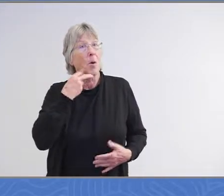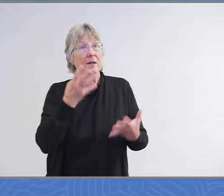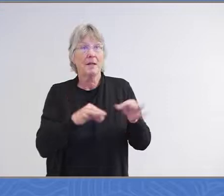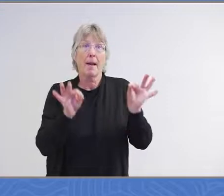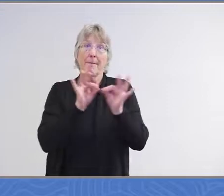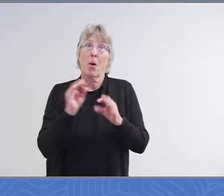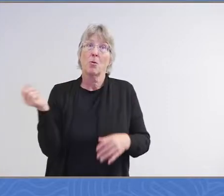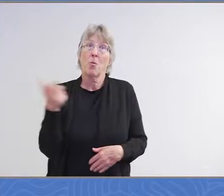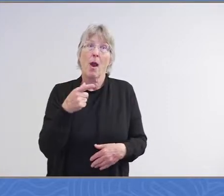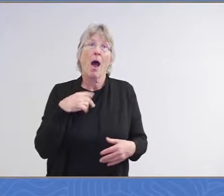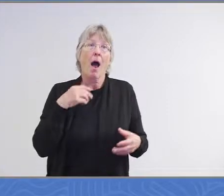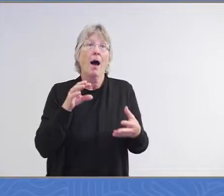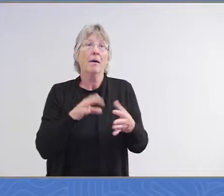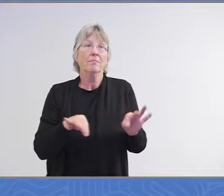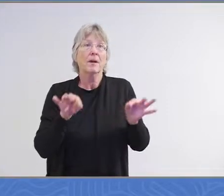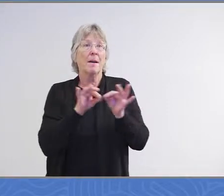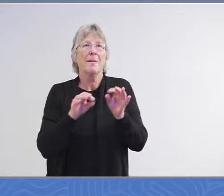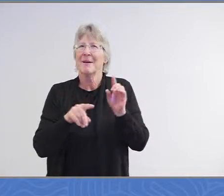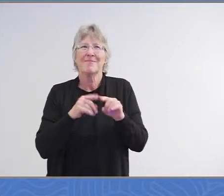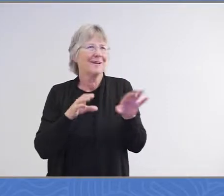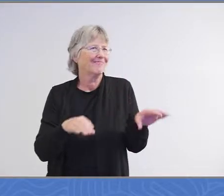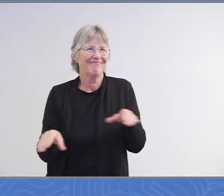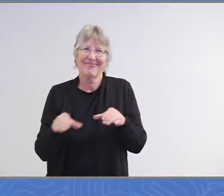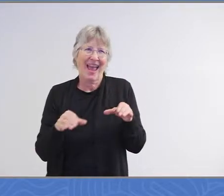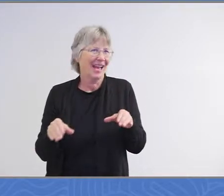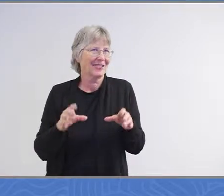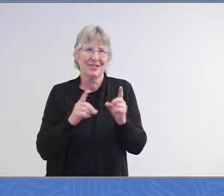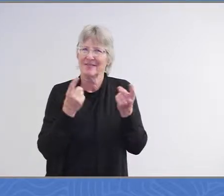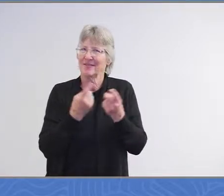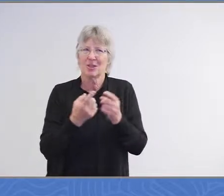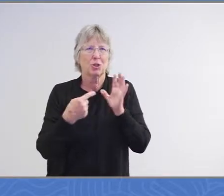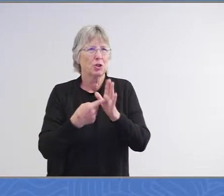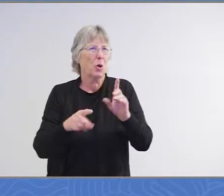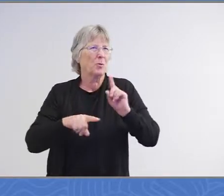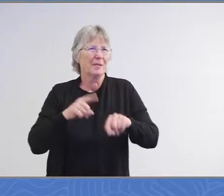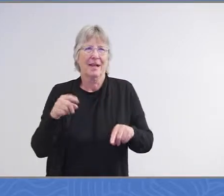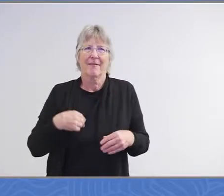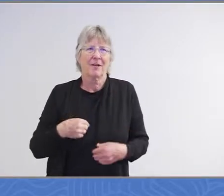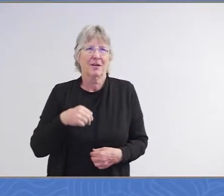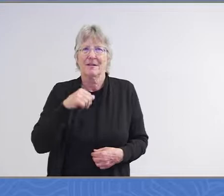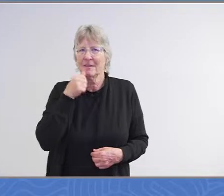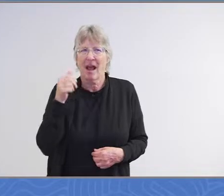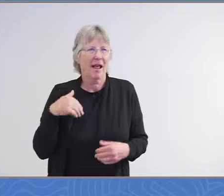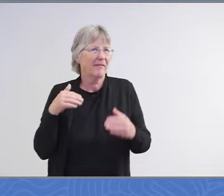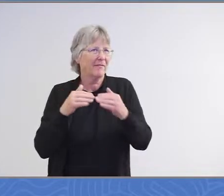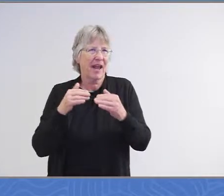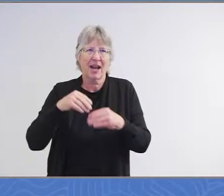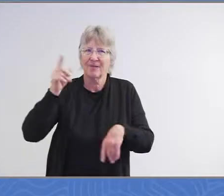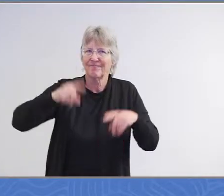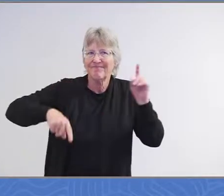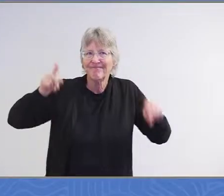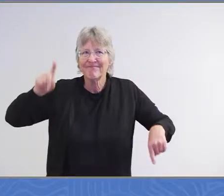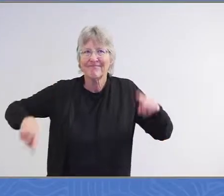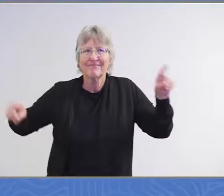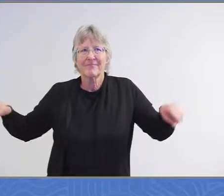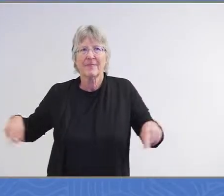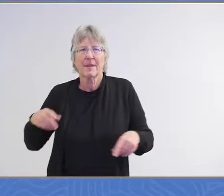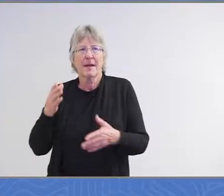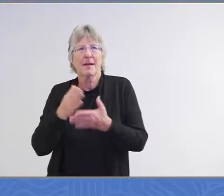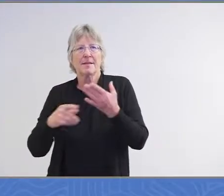but the actions of the district have shown otherwise, the inconsistencies are unbelievable, nurses because they are protected by the Teachers Union